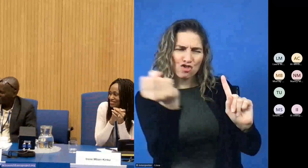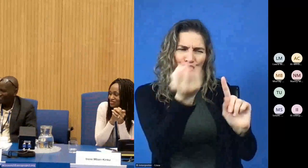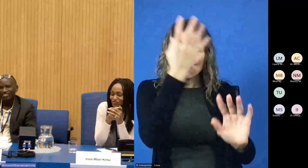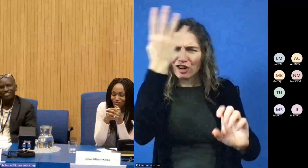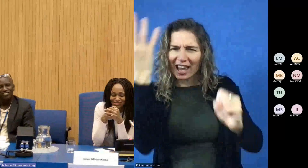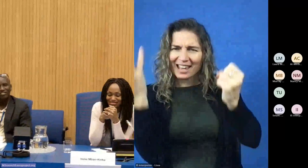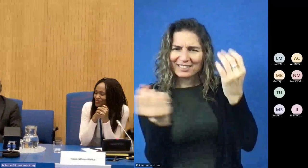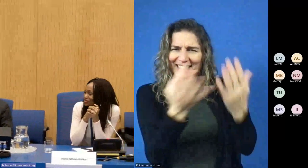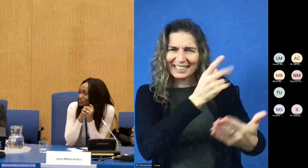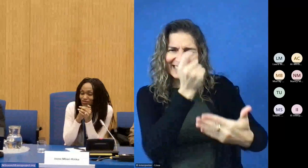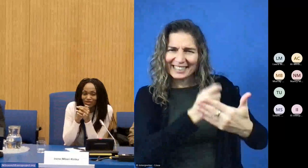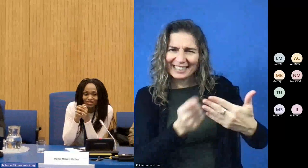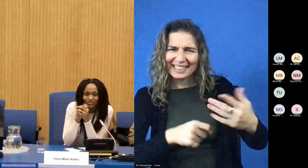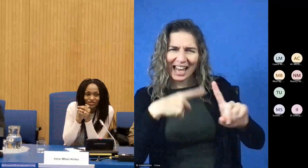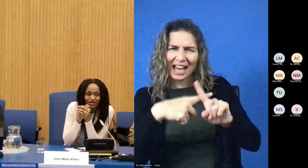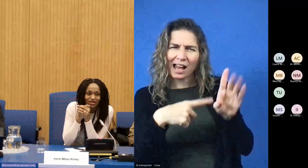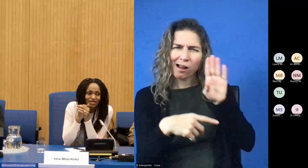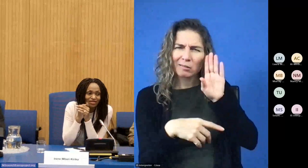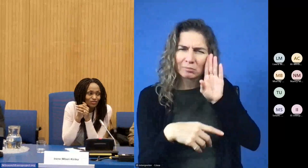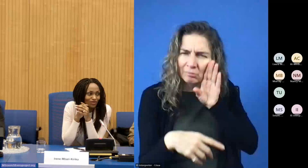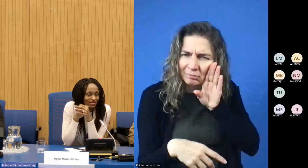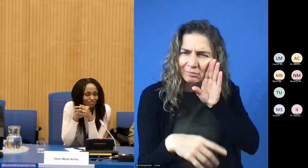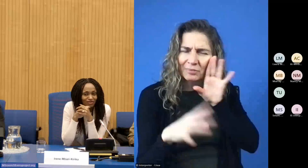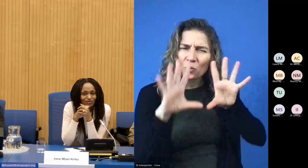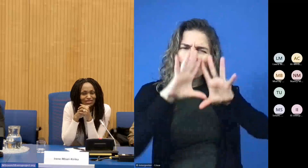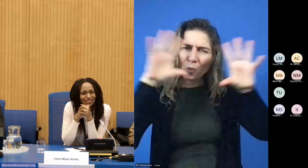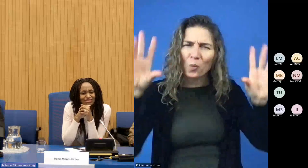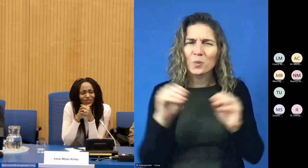that handful listening to everything we had to share. Last but not least,